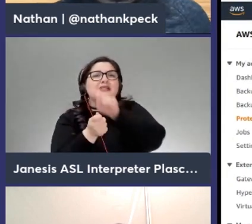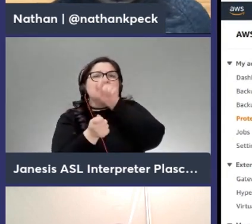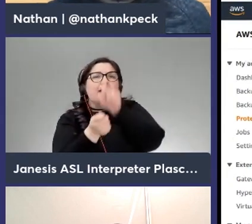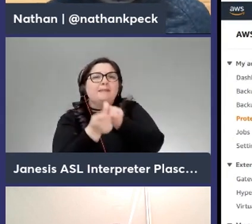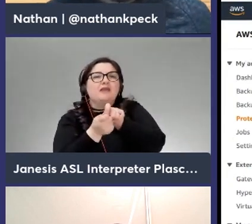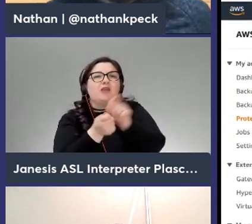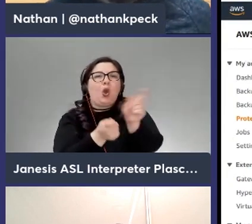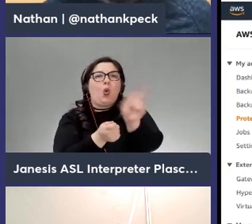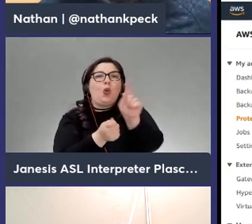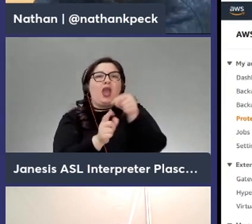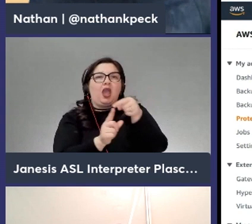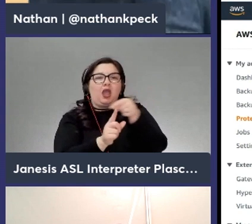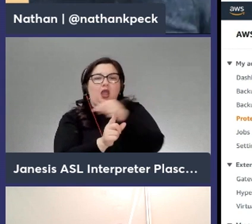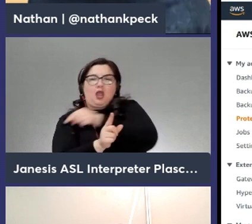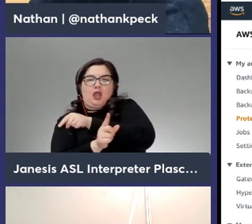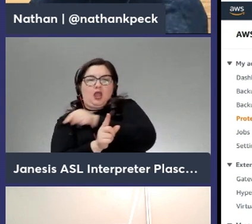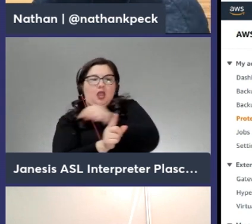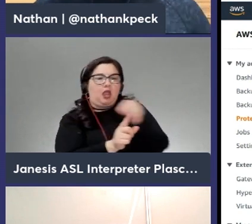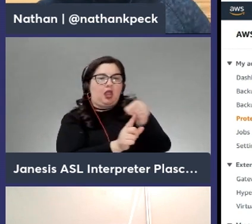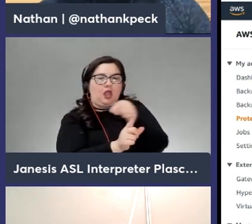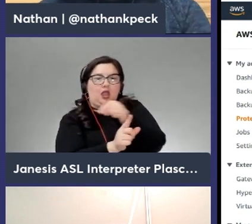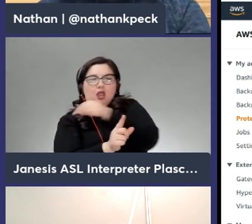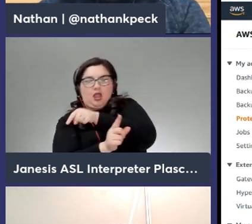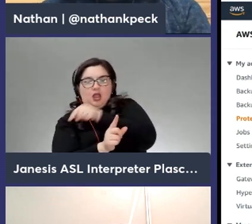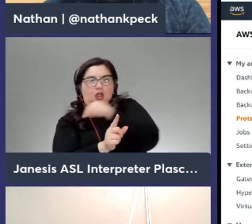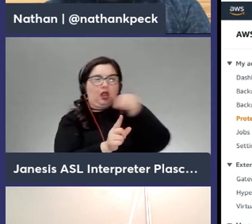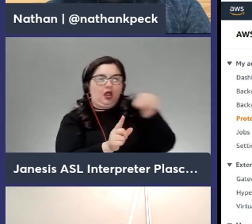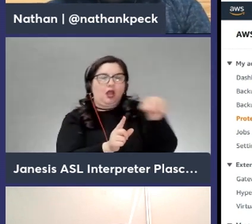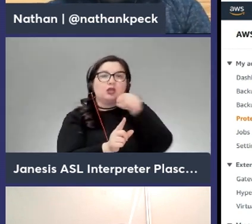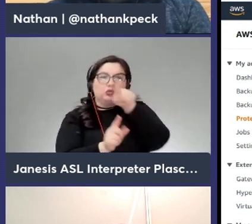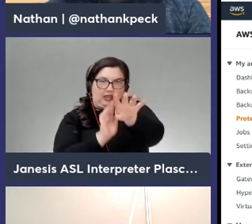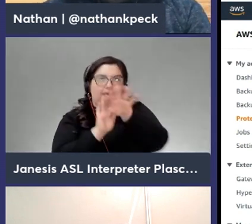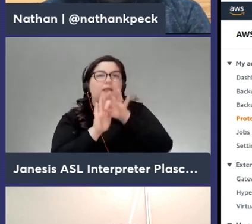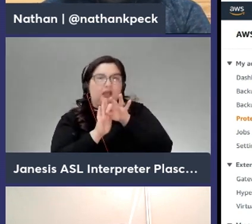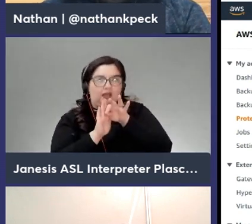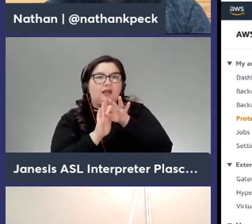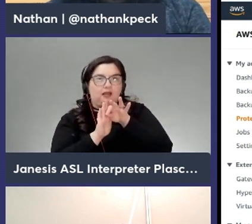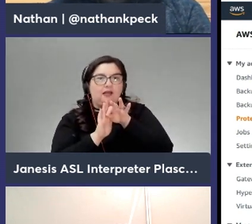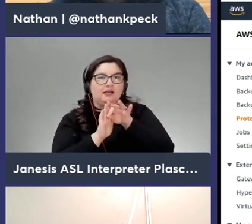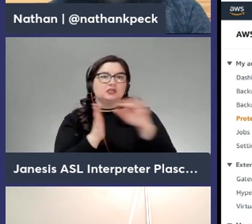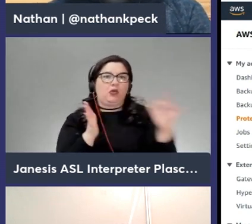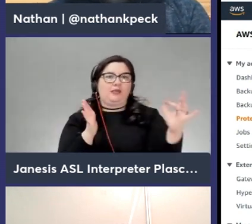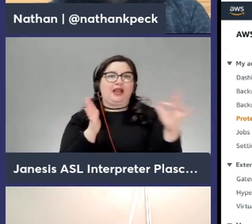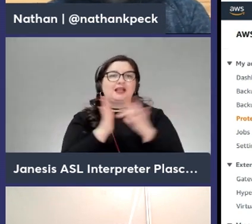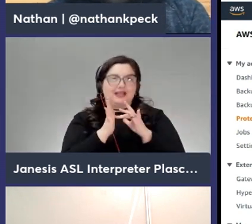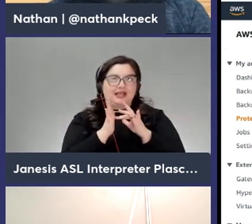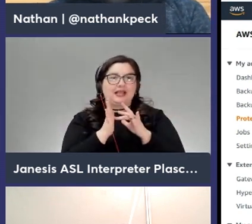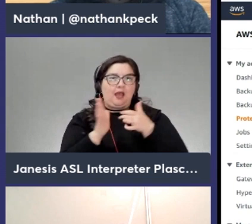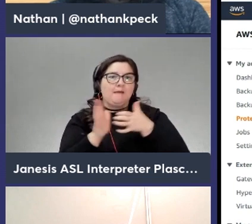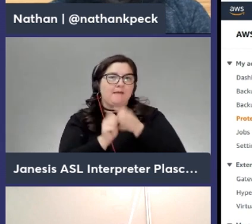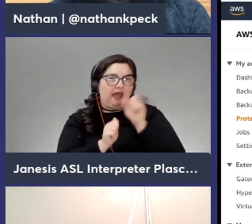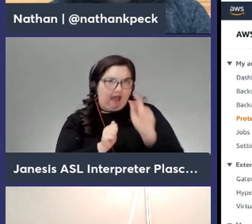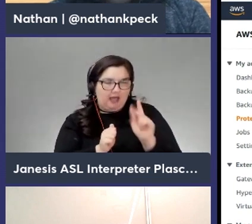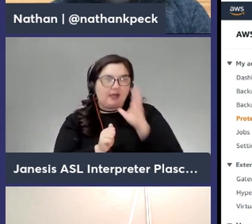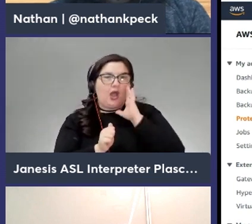to which you want to restore. So let me click on this backup and then I click on the restore button here.